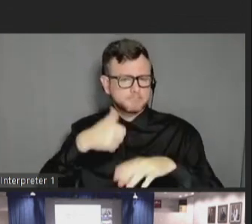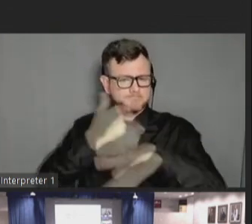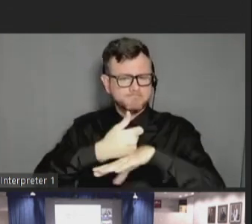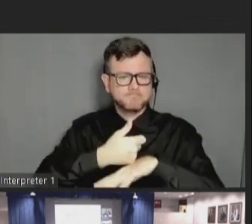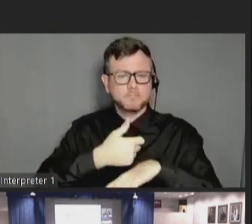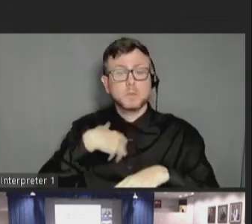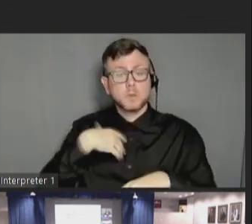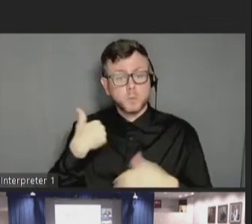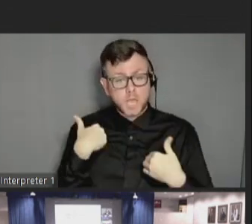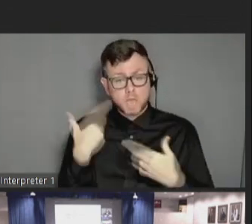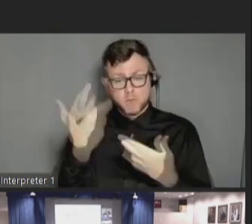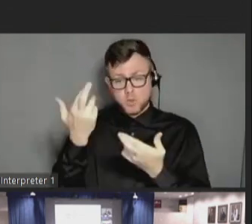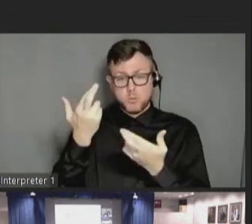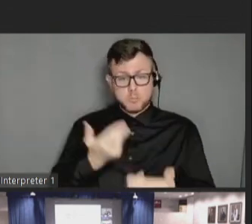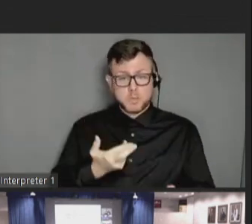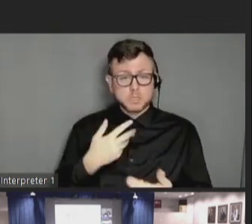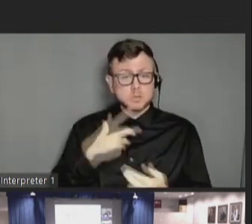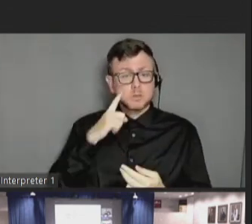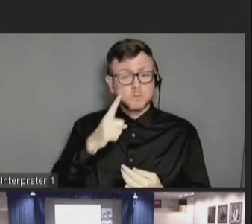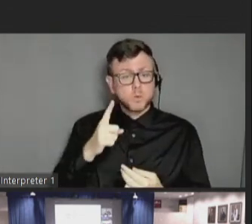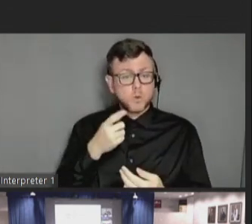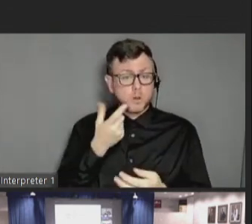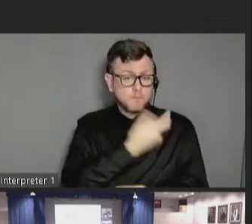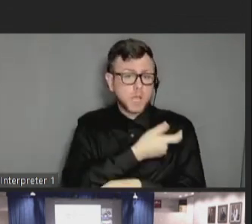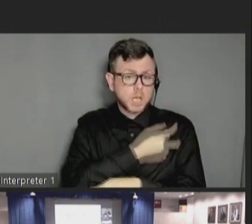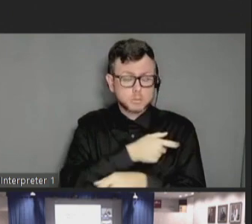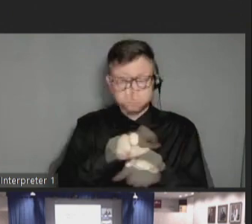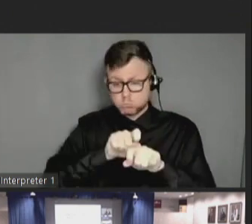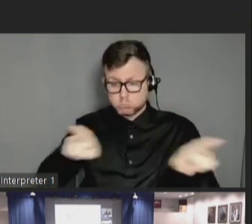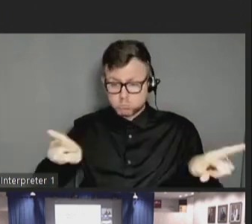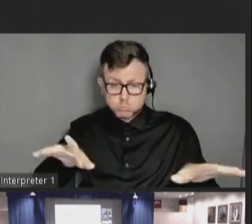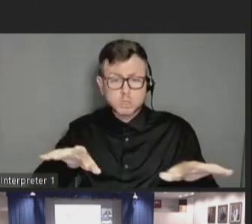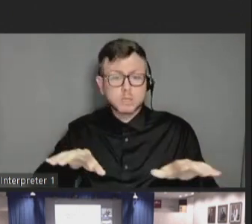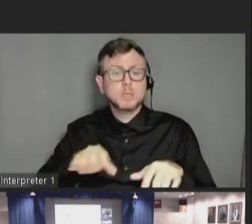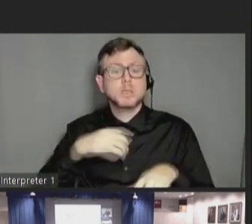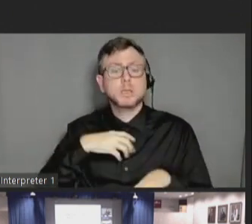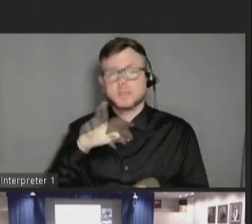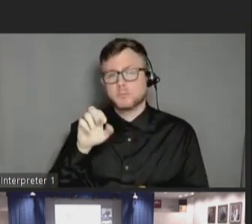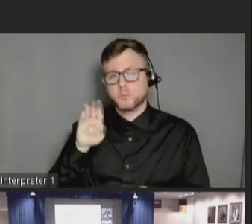the recommendations for vaccines coming out, and you heard even Rebecca talk about some things with